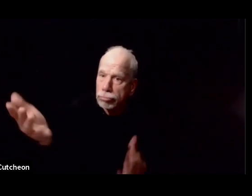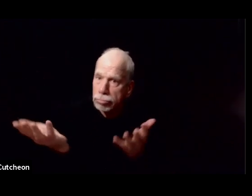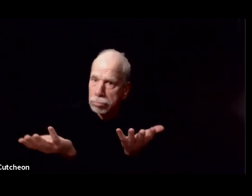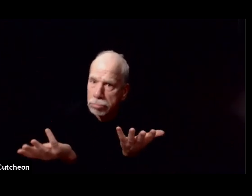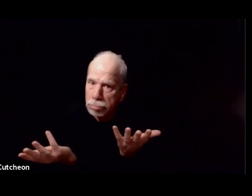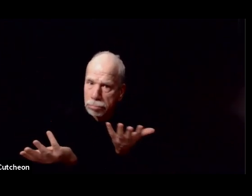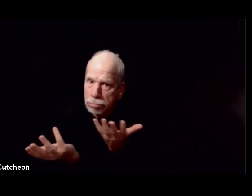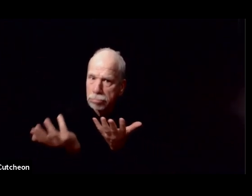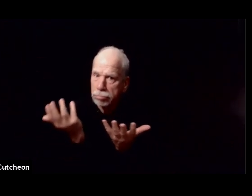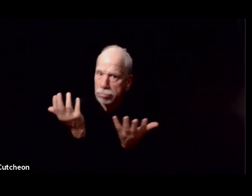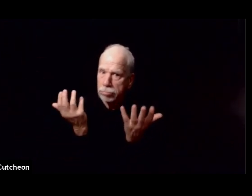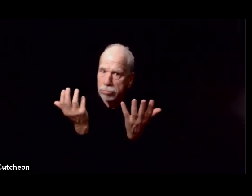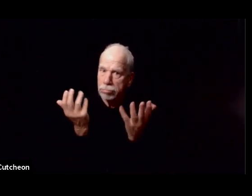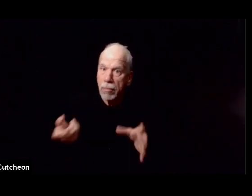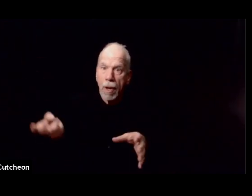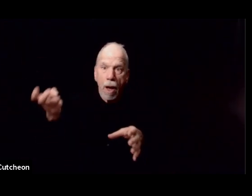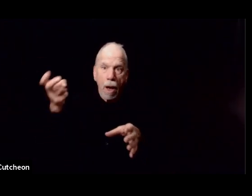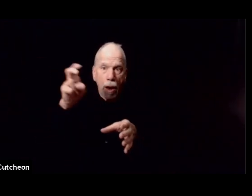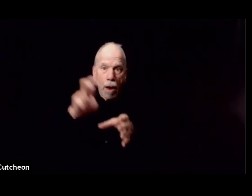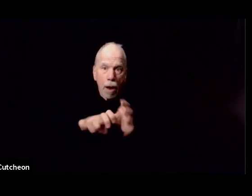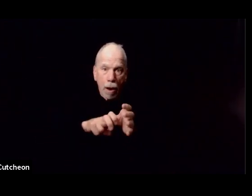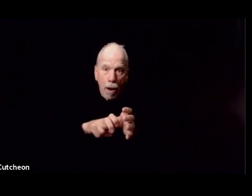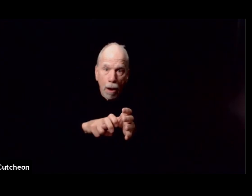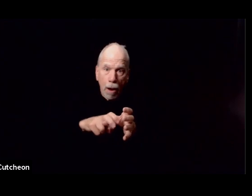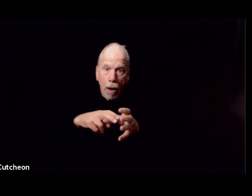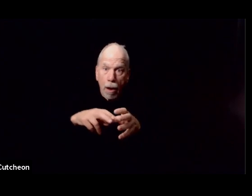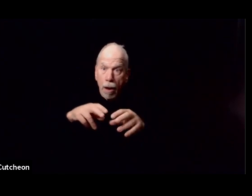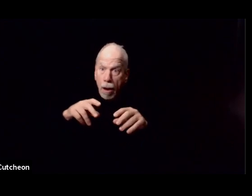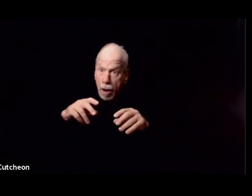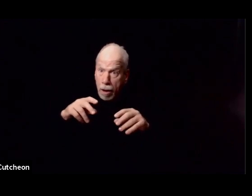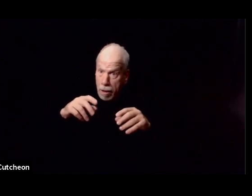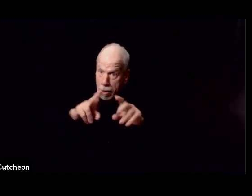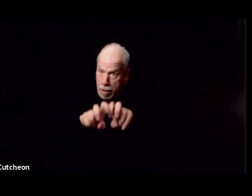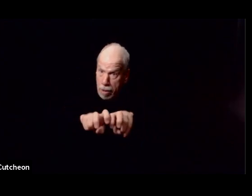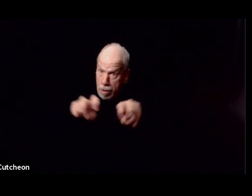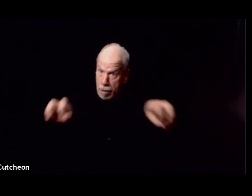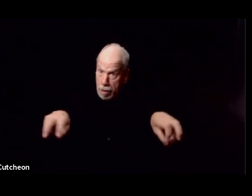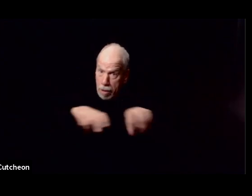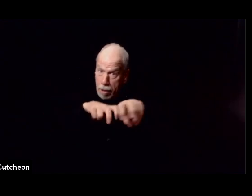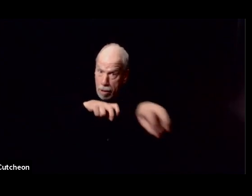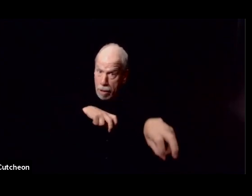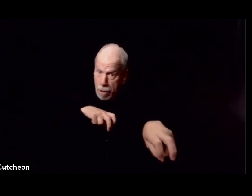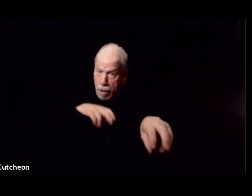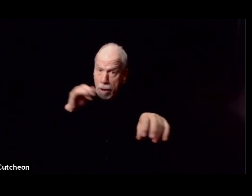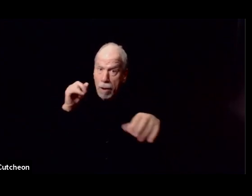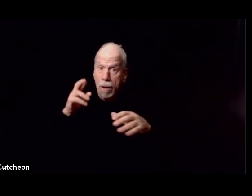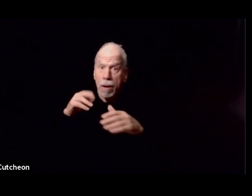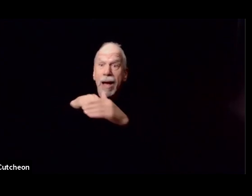being on flights with all the seats filled and wondering if you have any special guidance, you know, for airports and people as they're flying